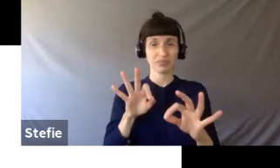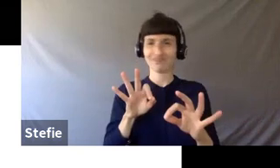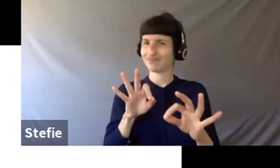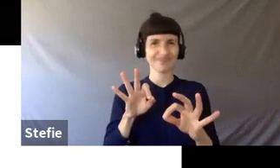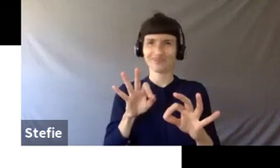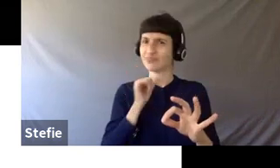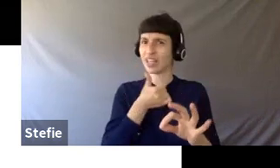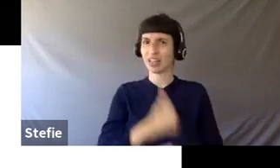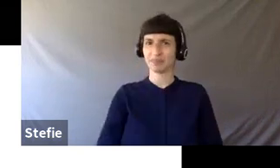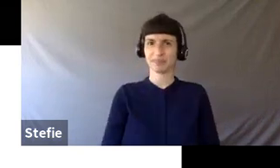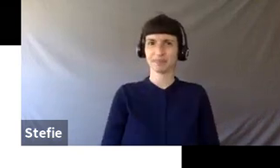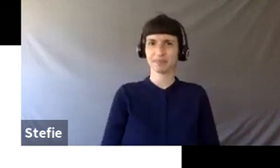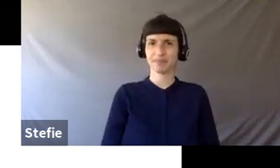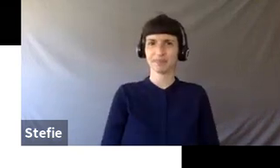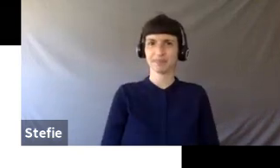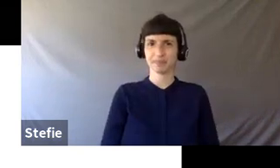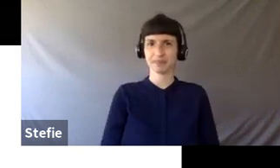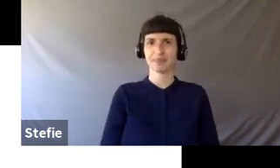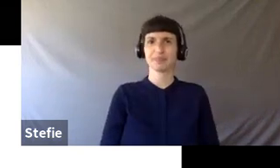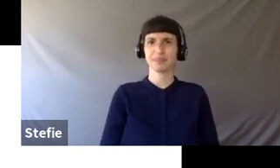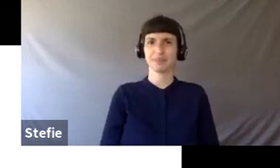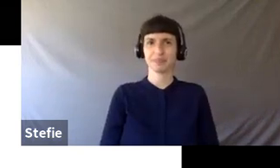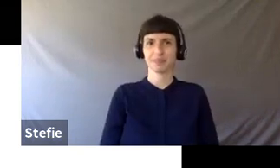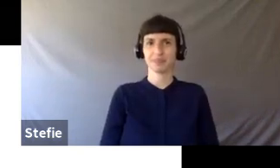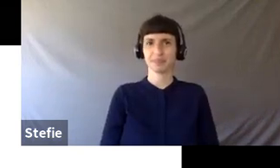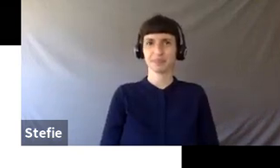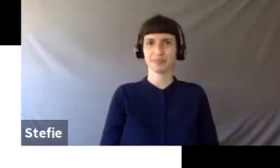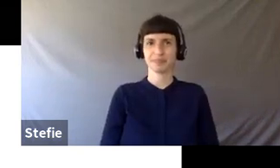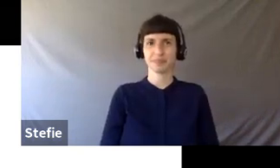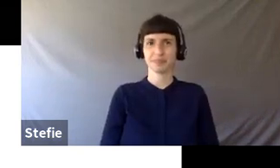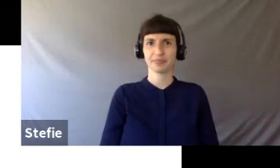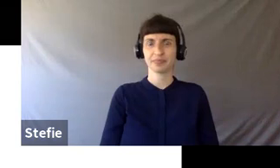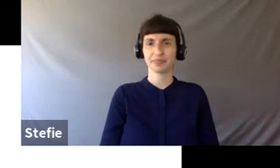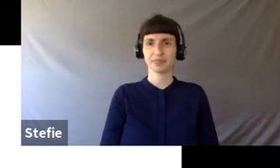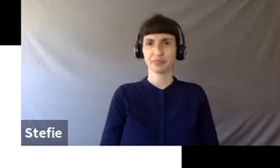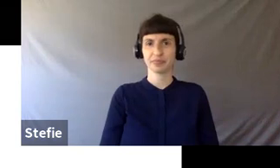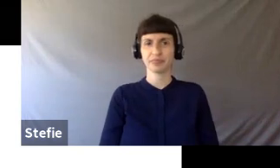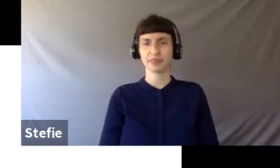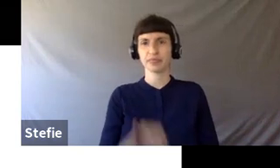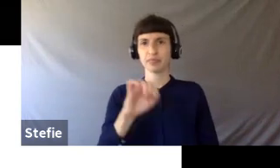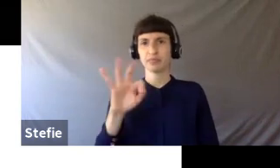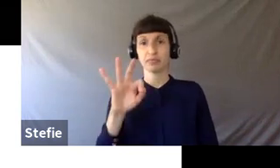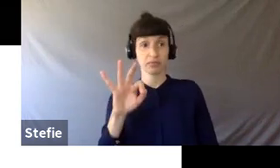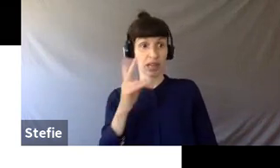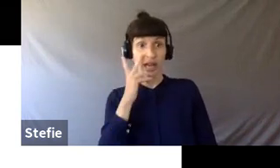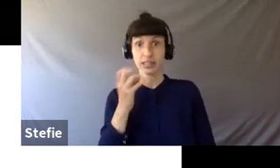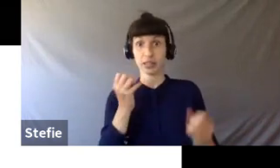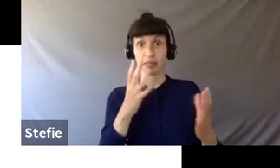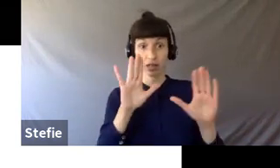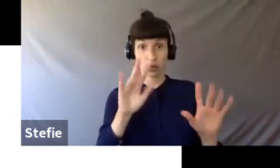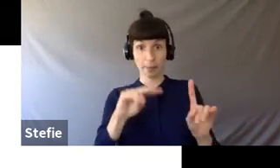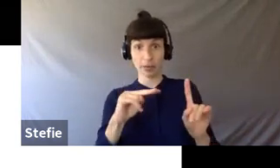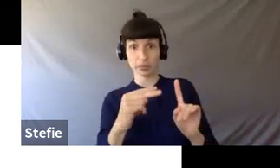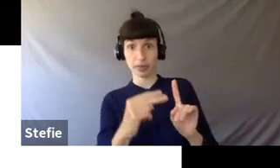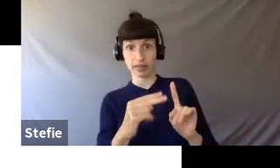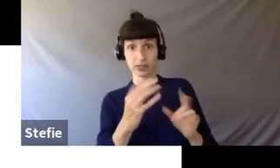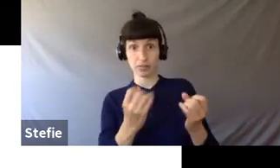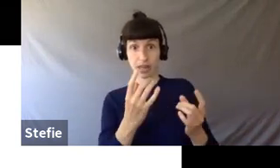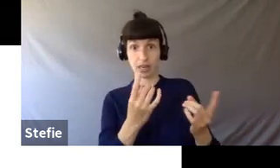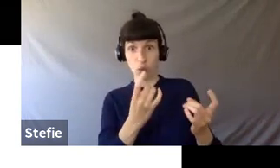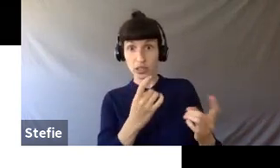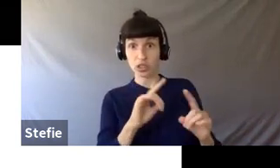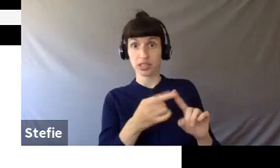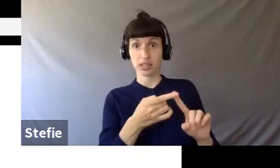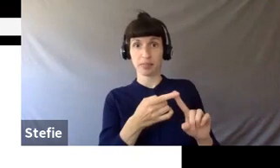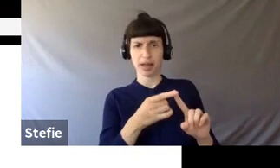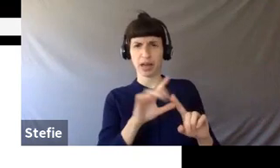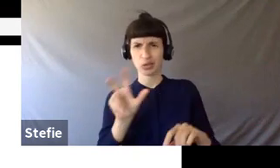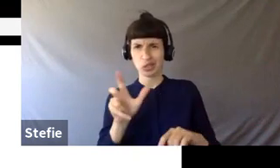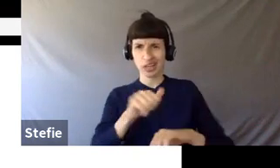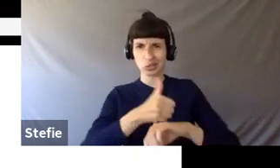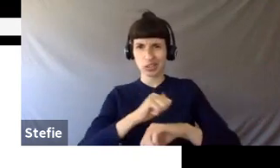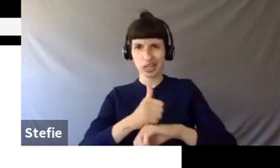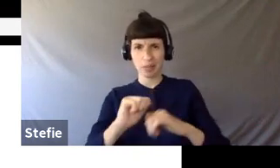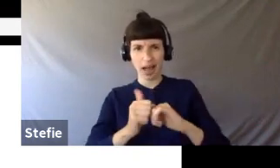but not as clean as an upload. So Class note, OneNote, same format, same thing